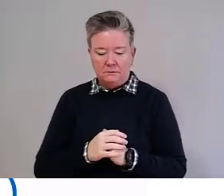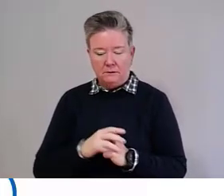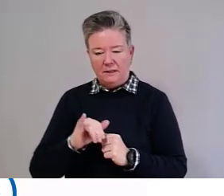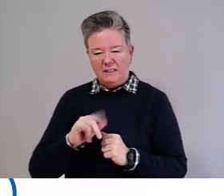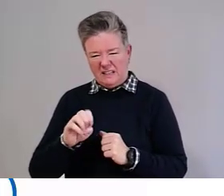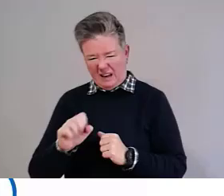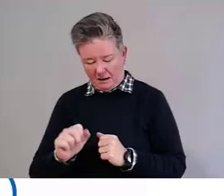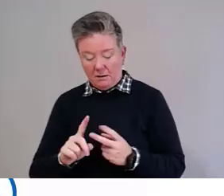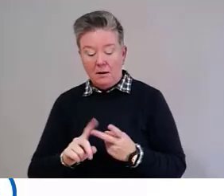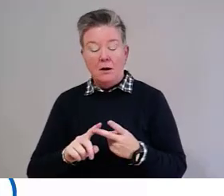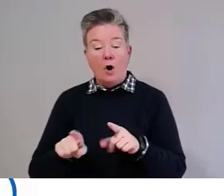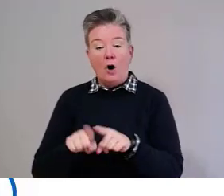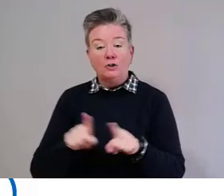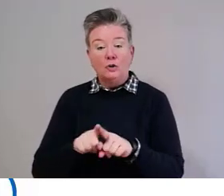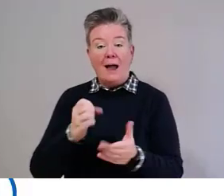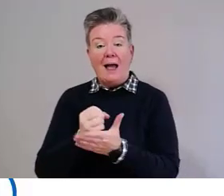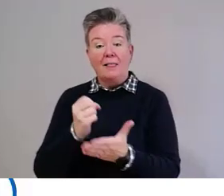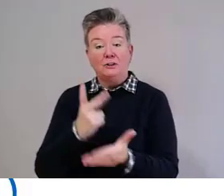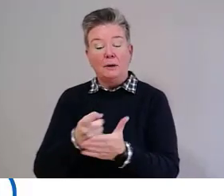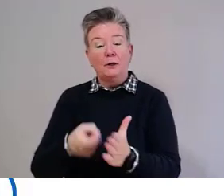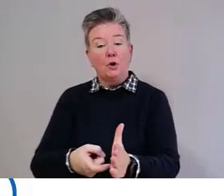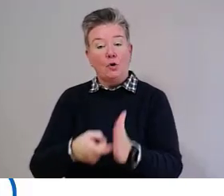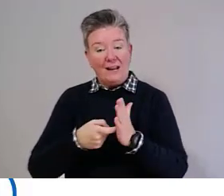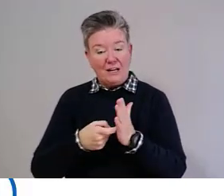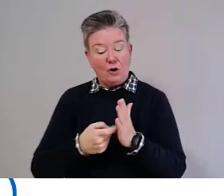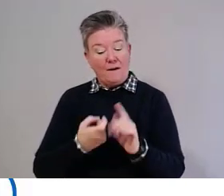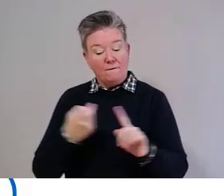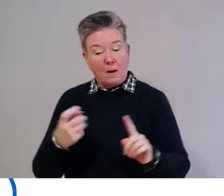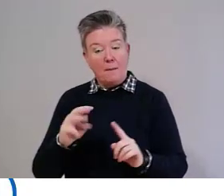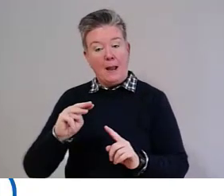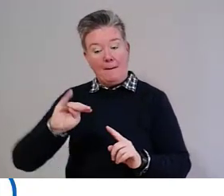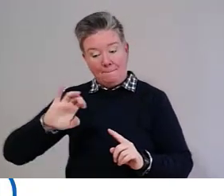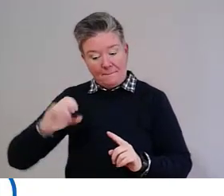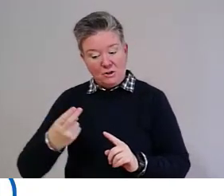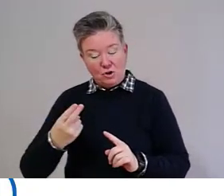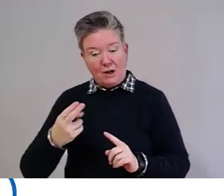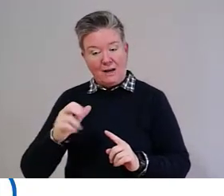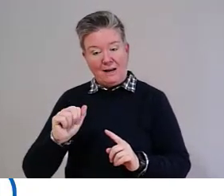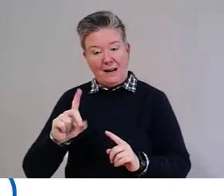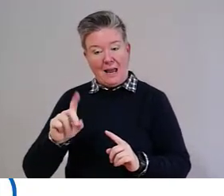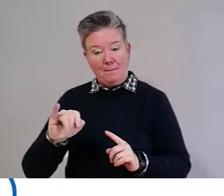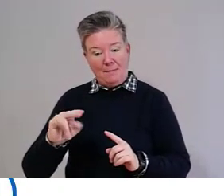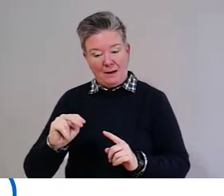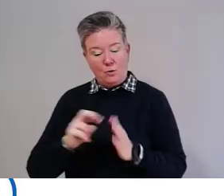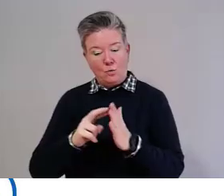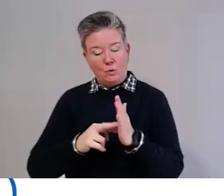Also, the eligibility criteria from the Michigan Administrative Rules for Special Ed